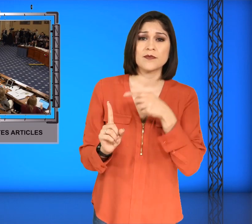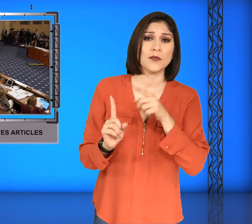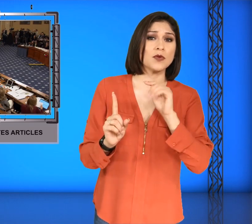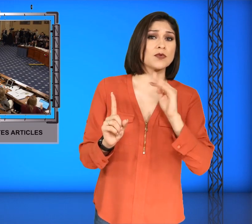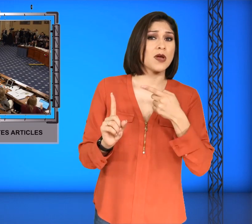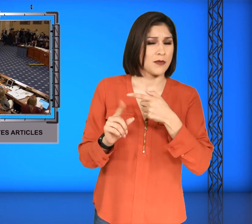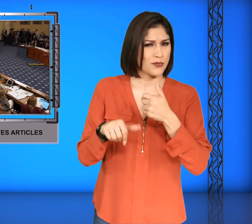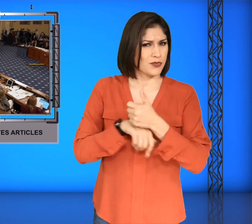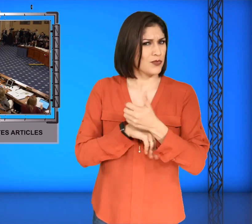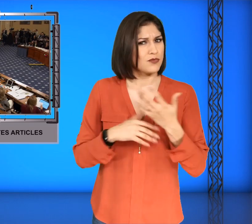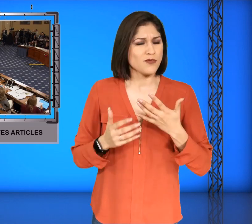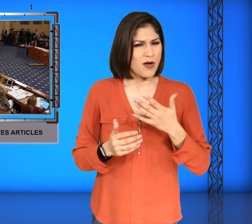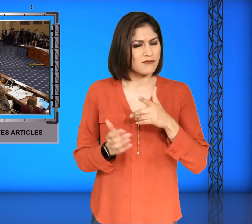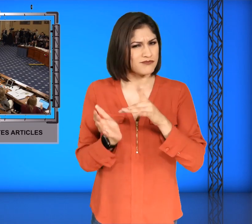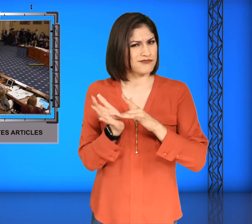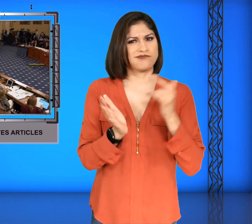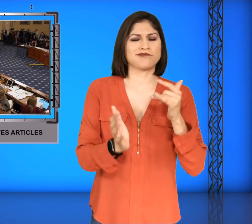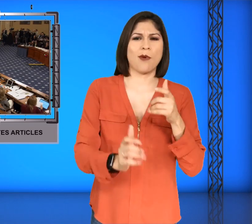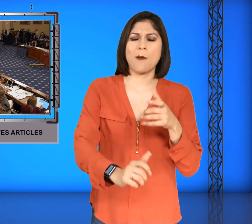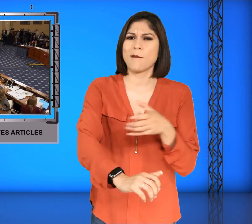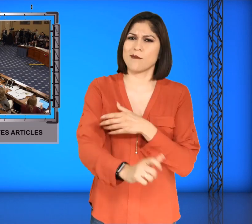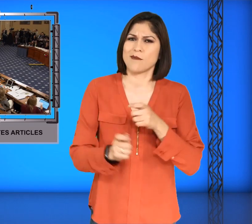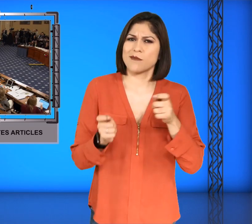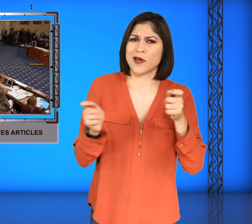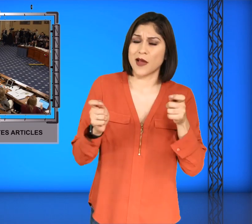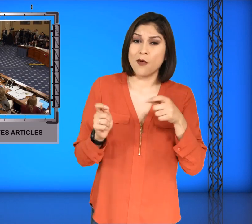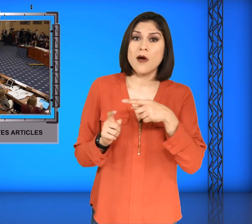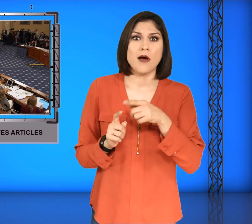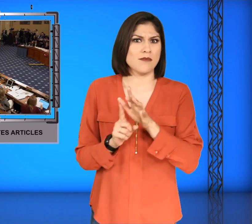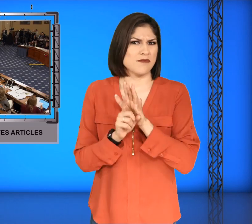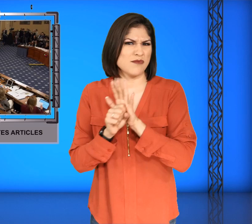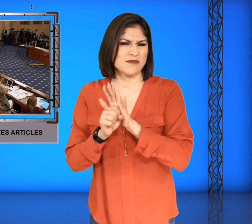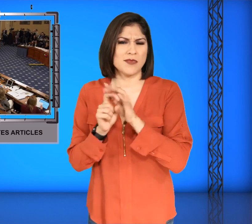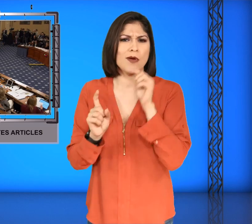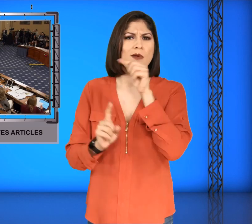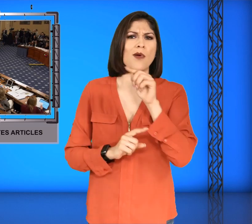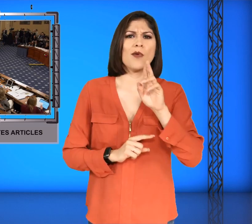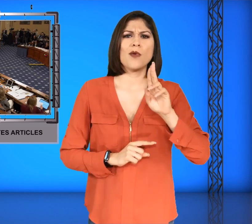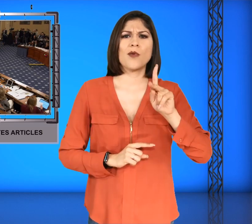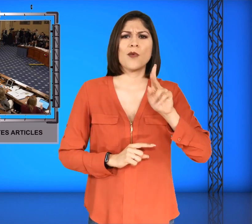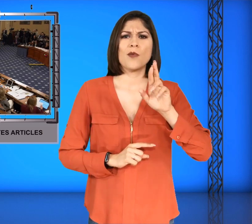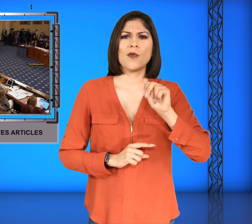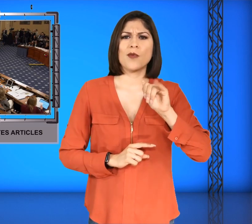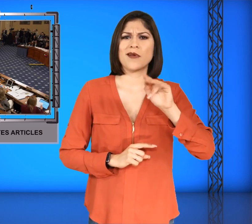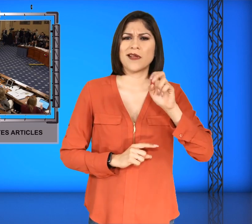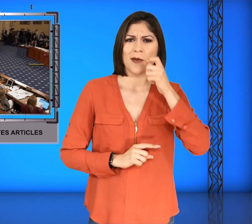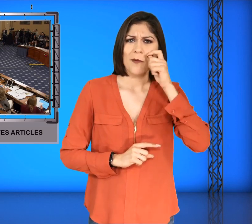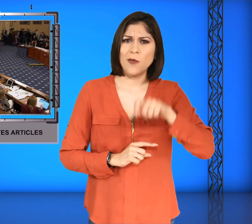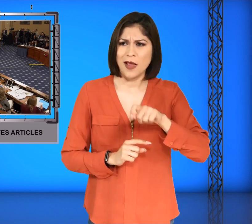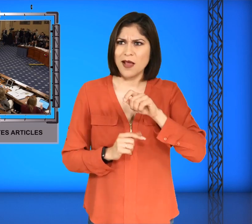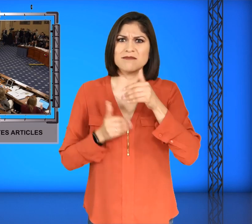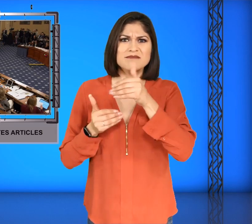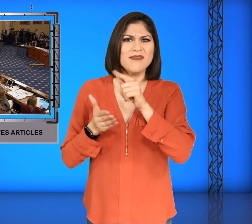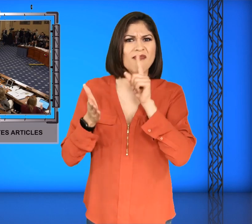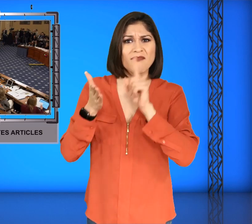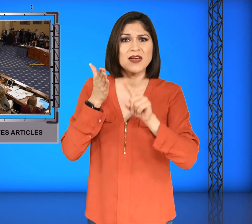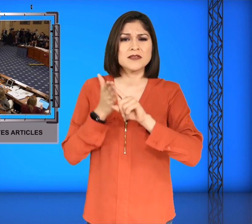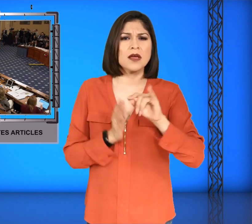Trump is accused of abusing his power by pressuring Ukraine to investigate former Vice President